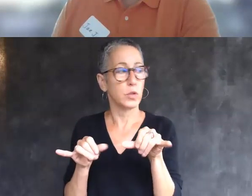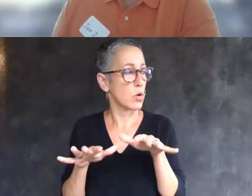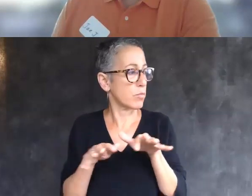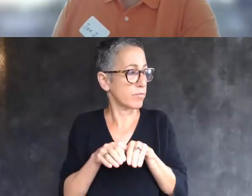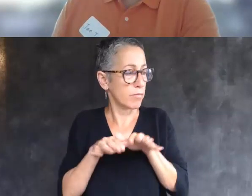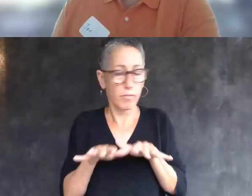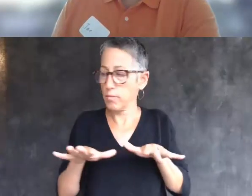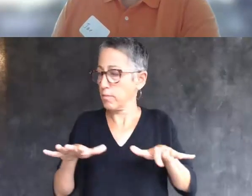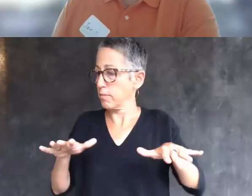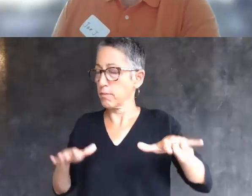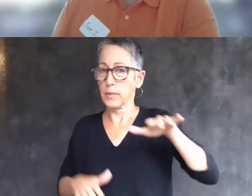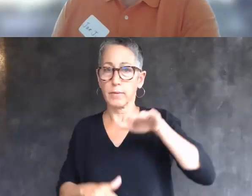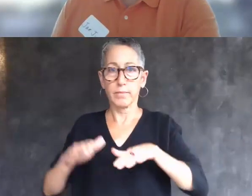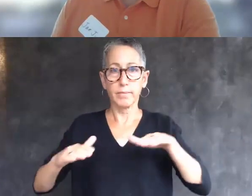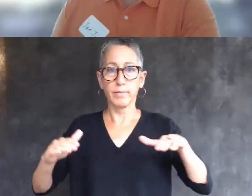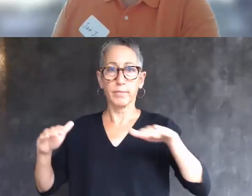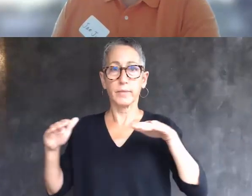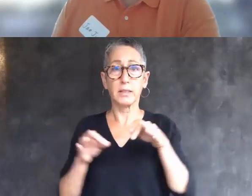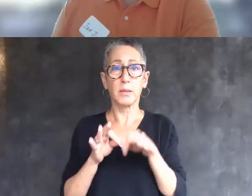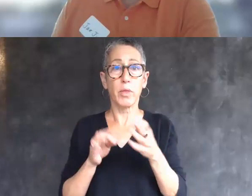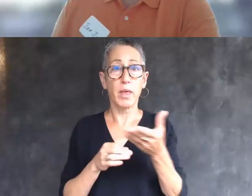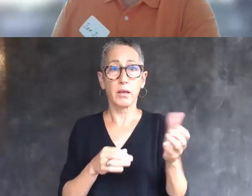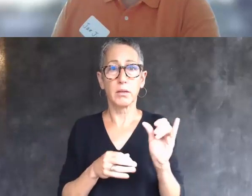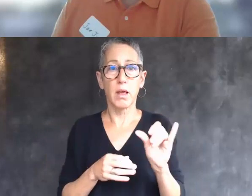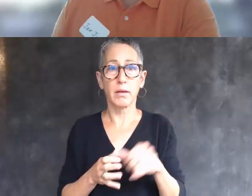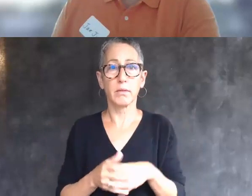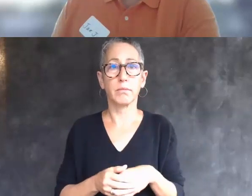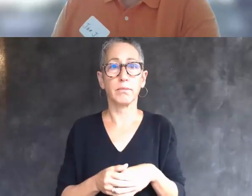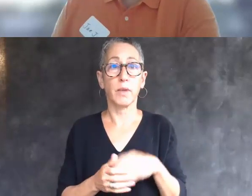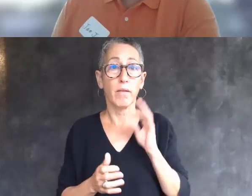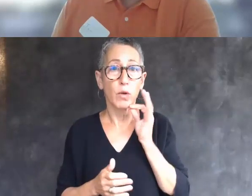which includes very simple things like fruits and vegetables,